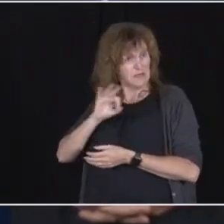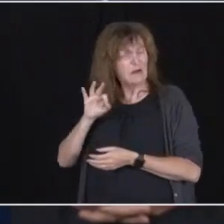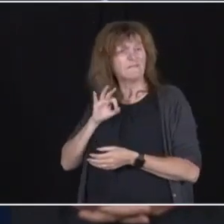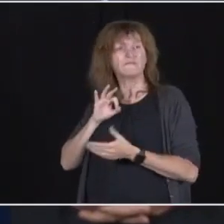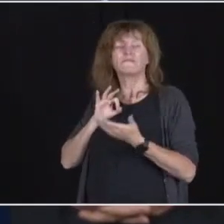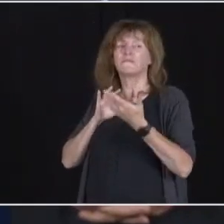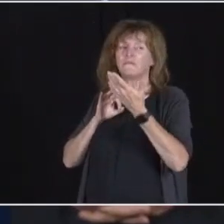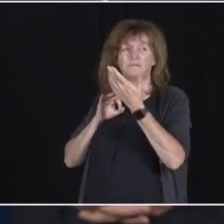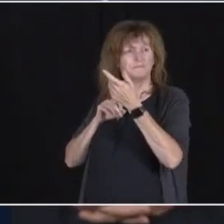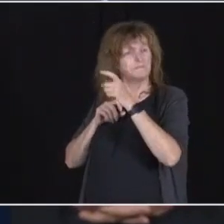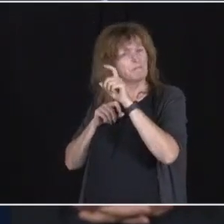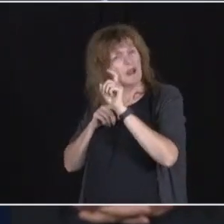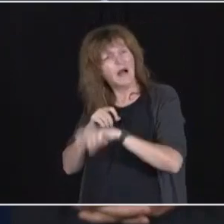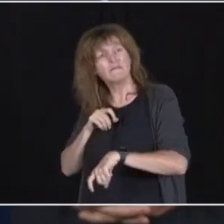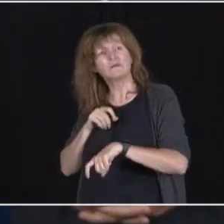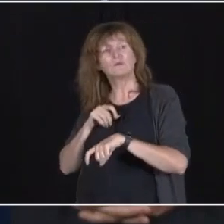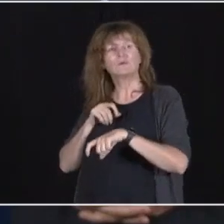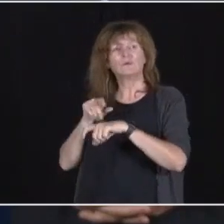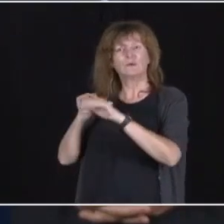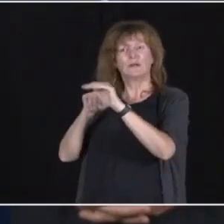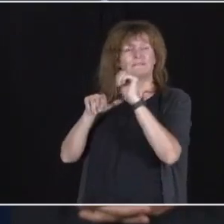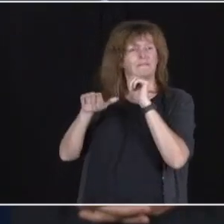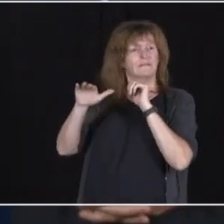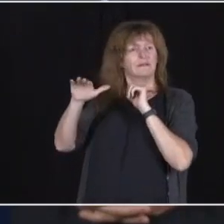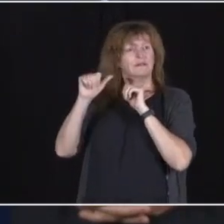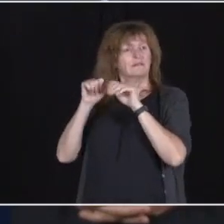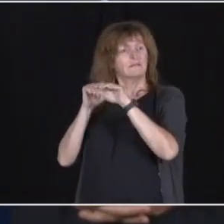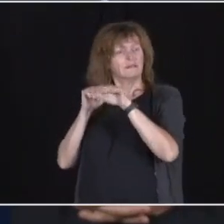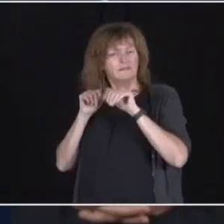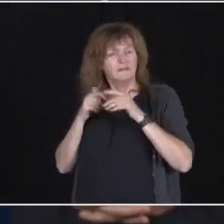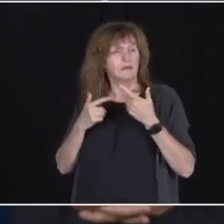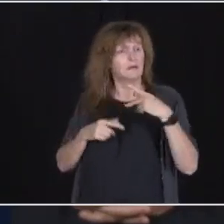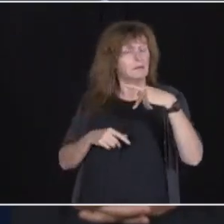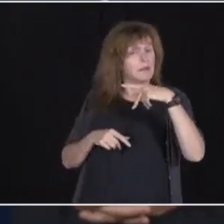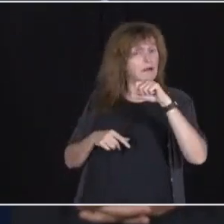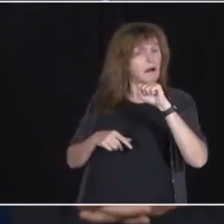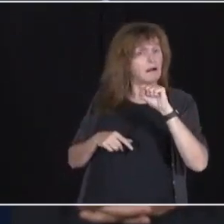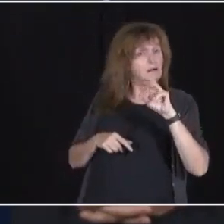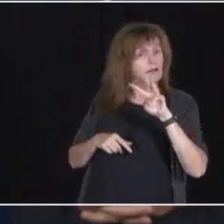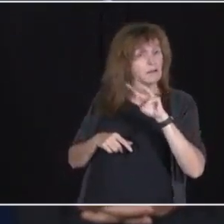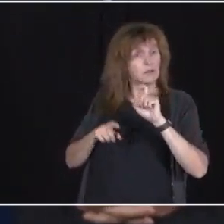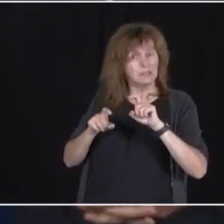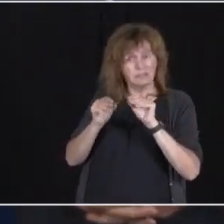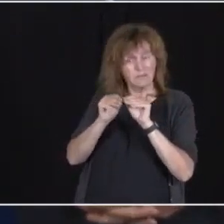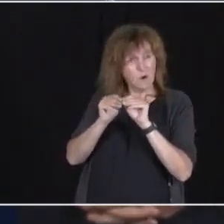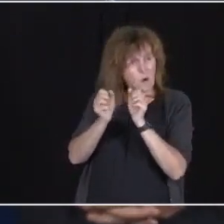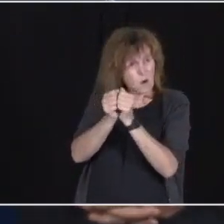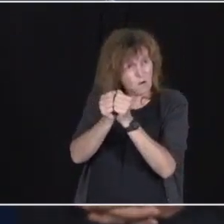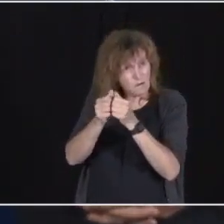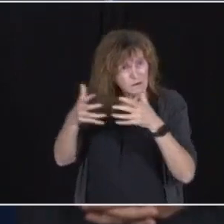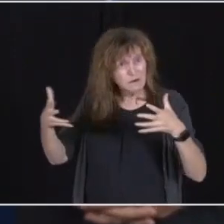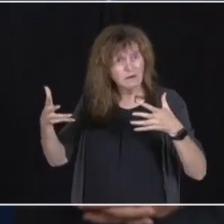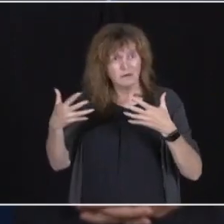11 long-term care homes. But eventually, they will need to leave. And so the health human resources bees is very important.